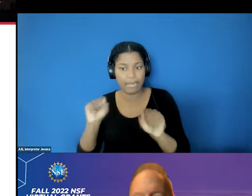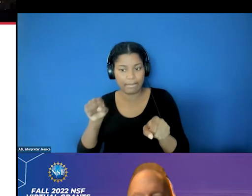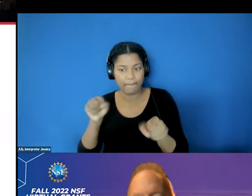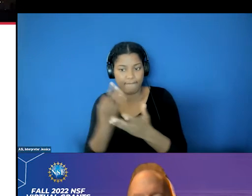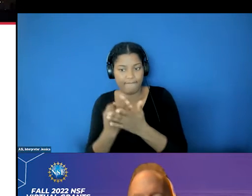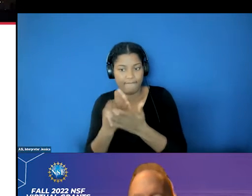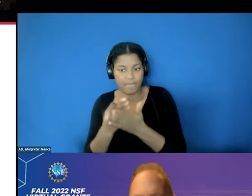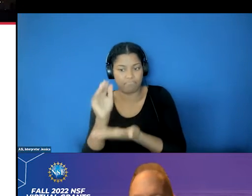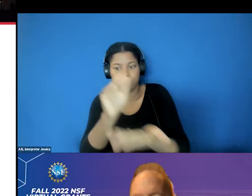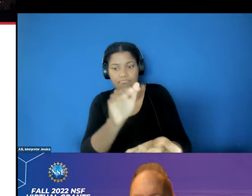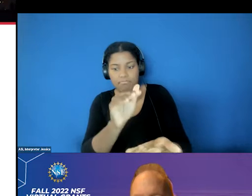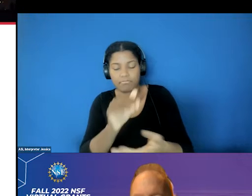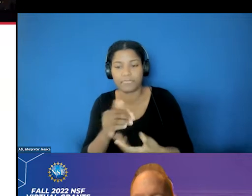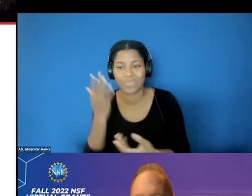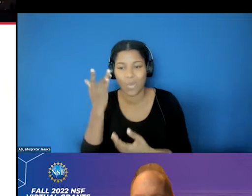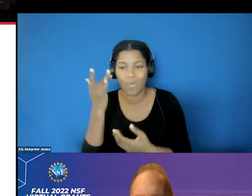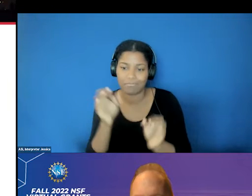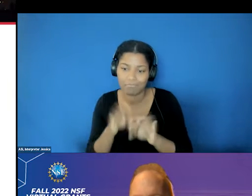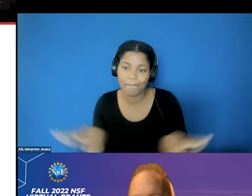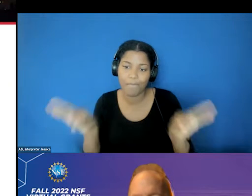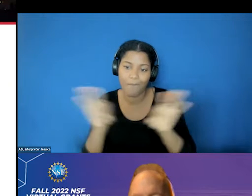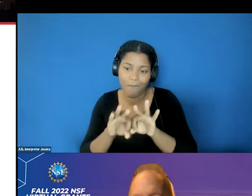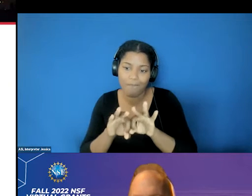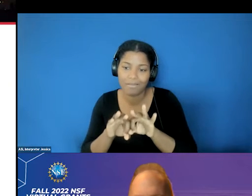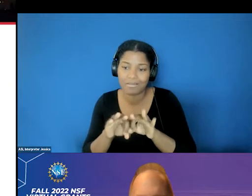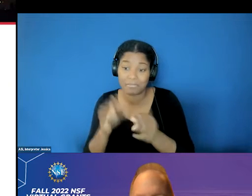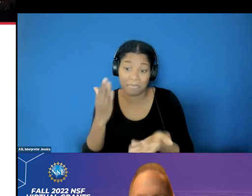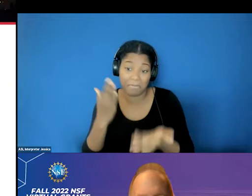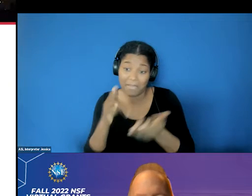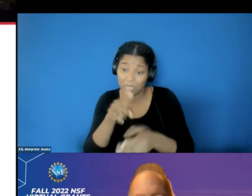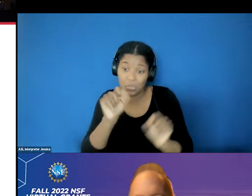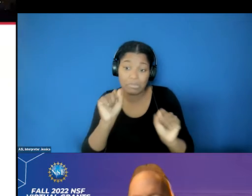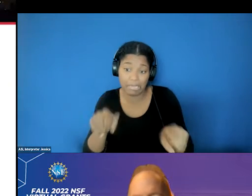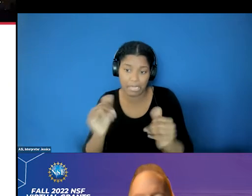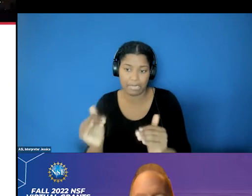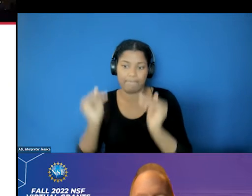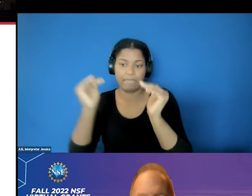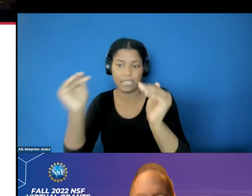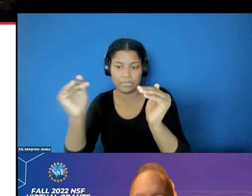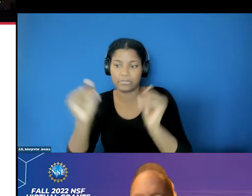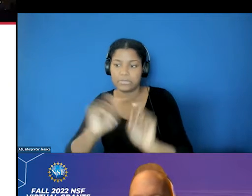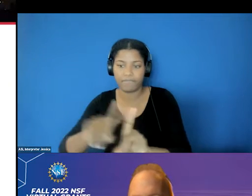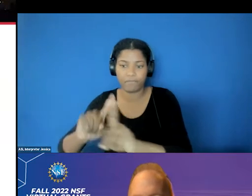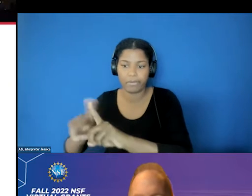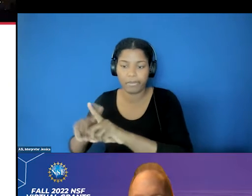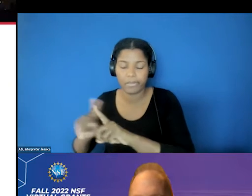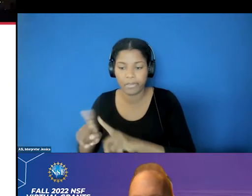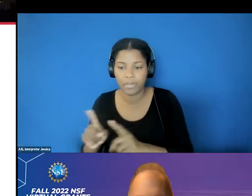just because, it's an important contribution to advancing, interdisciplinary or multidisciplinary research,